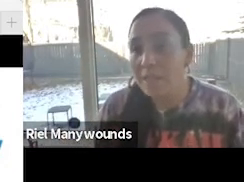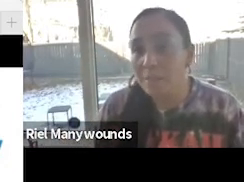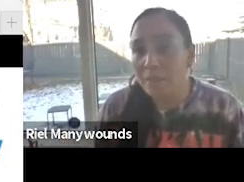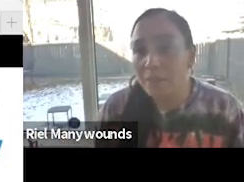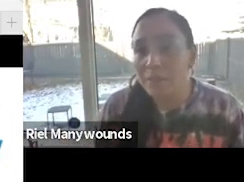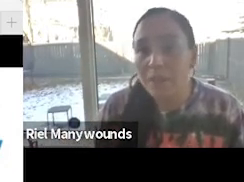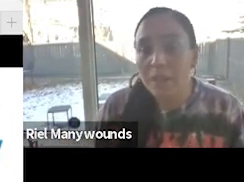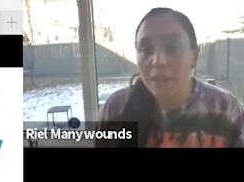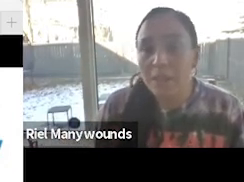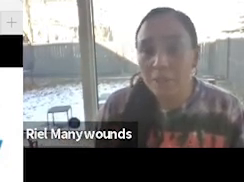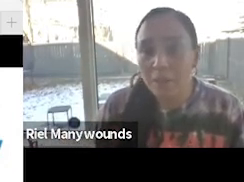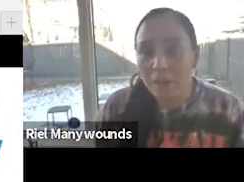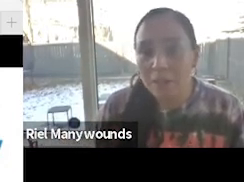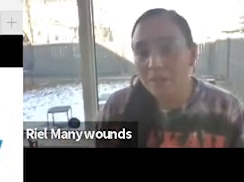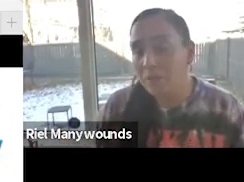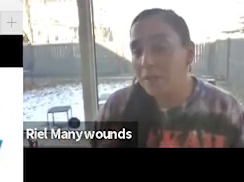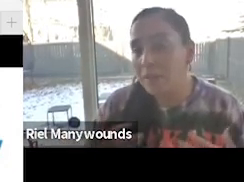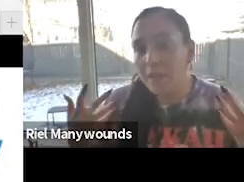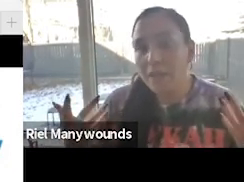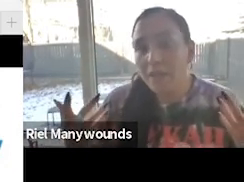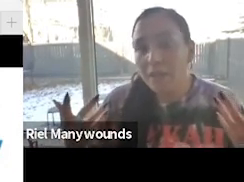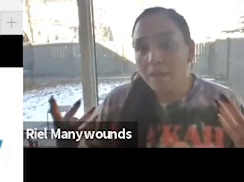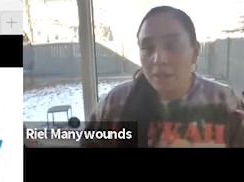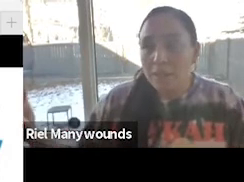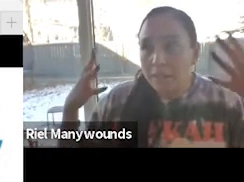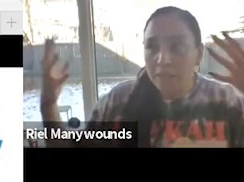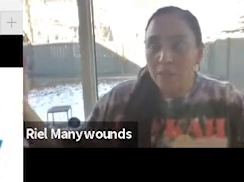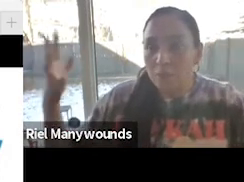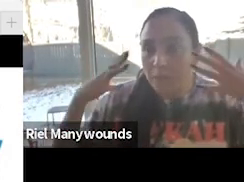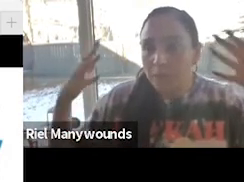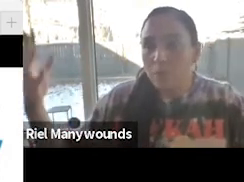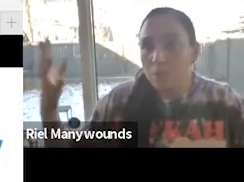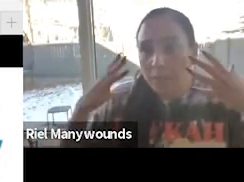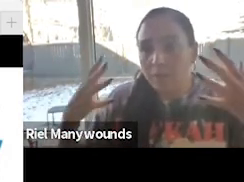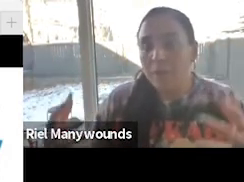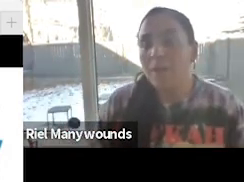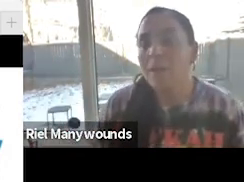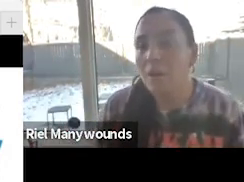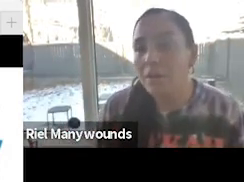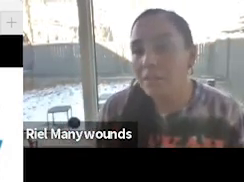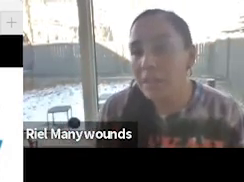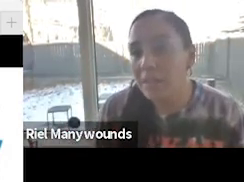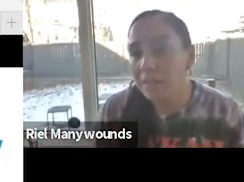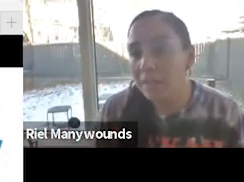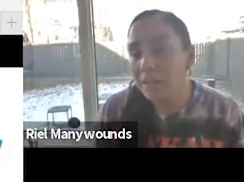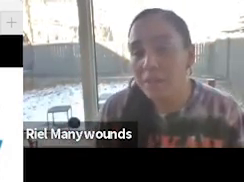healing my grief in regards, and we constantly, you know, with the news of all these findings of